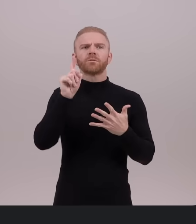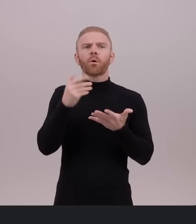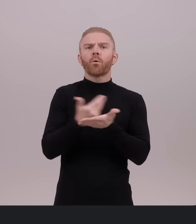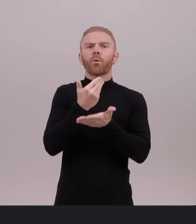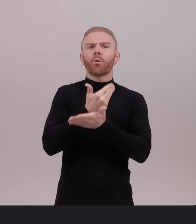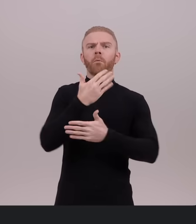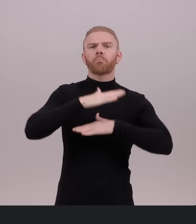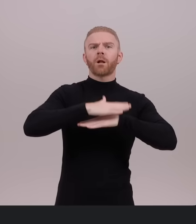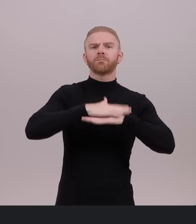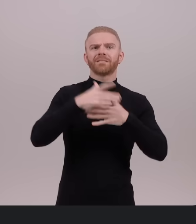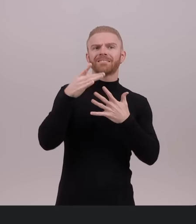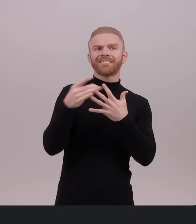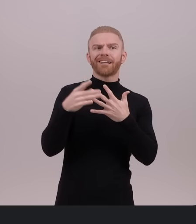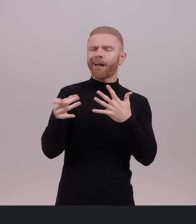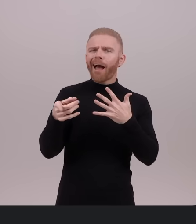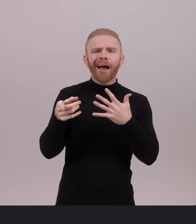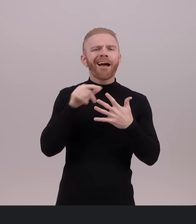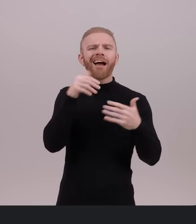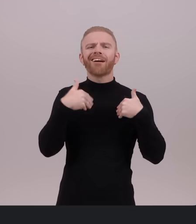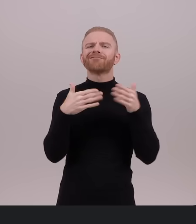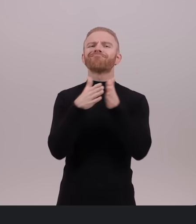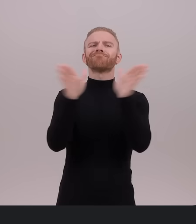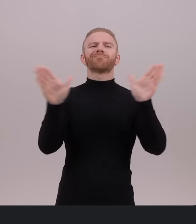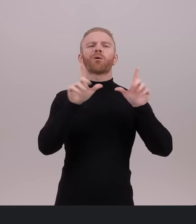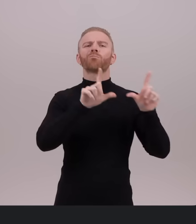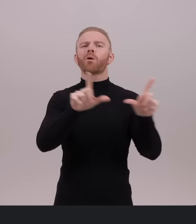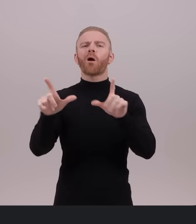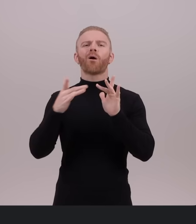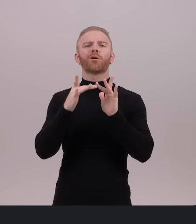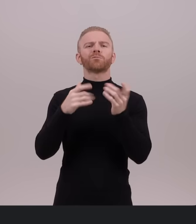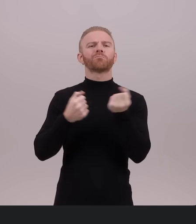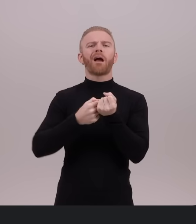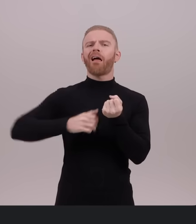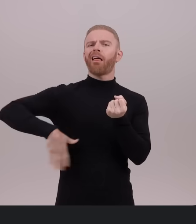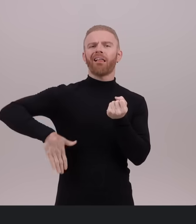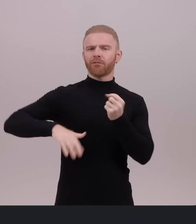have wide browser support yet. To show you how powerful and easy